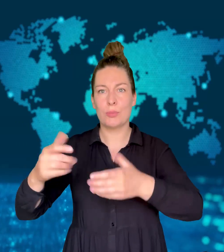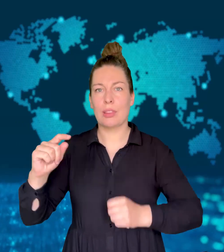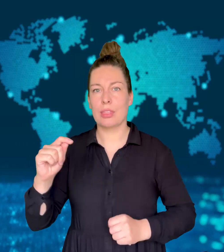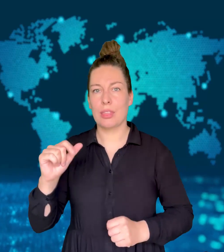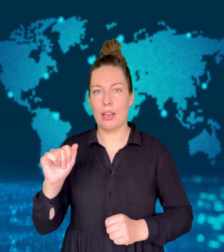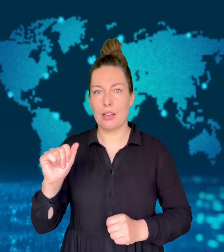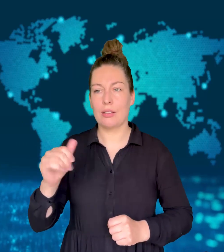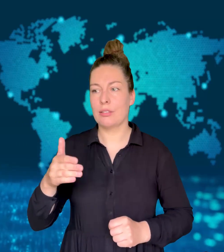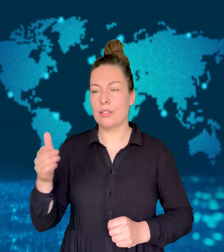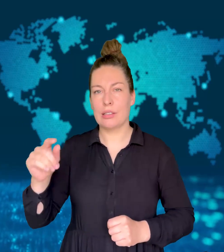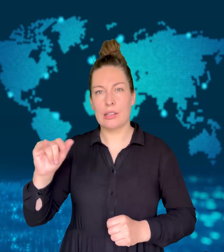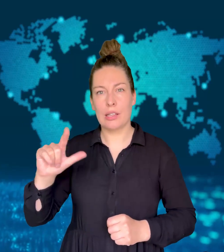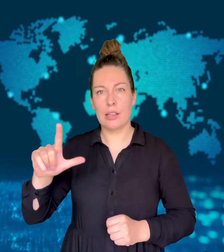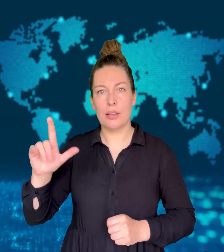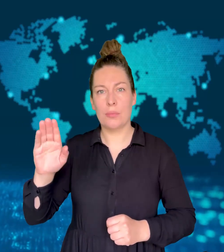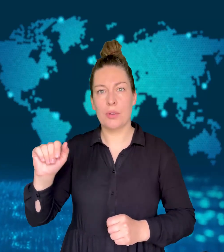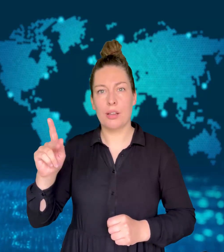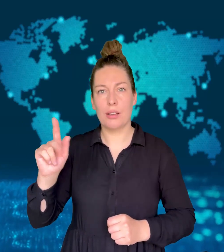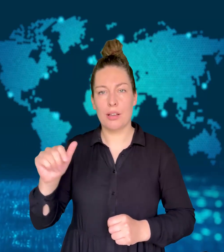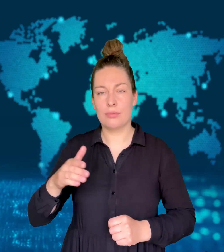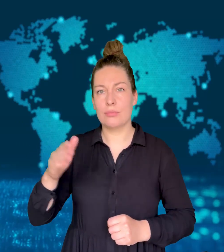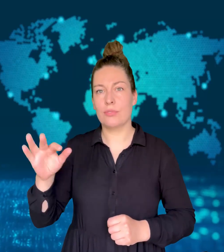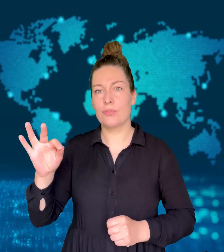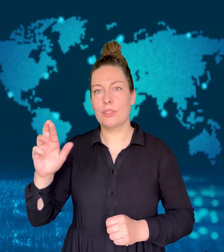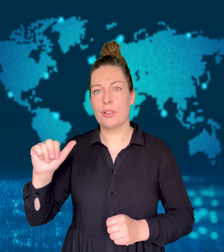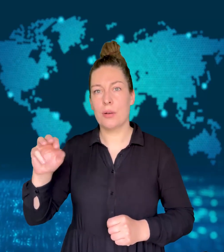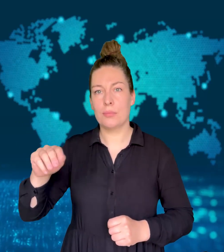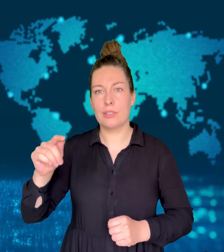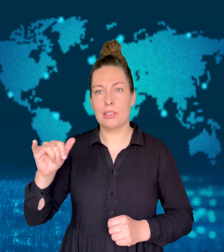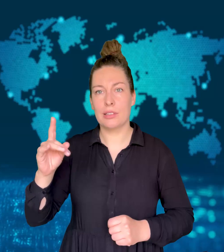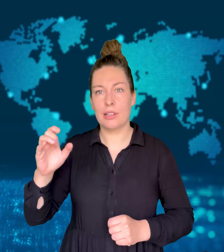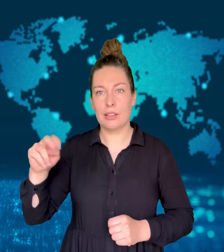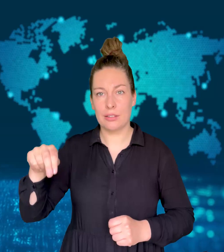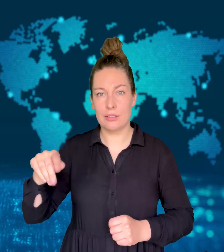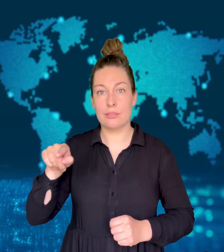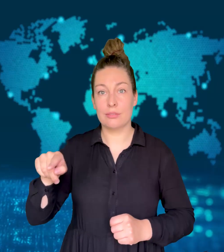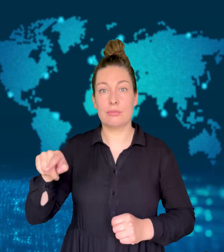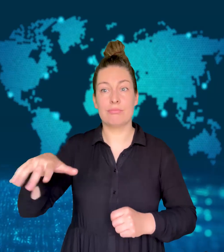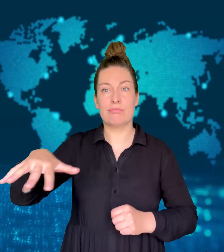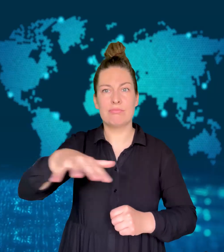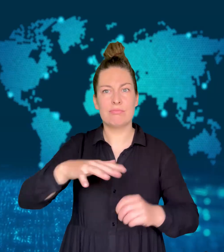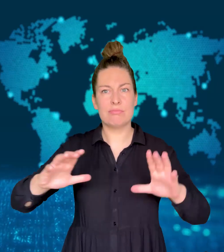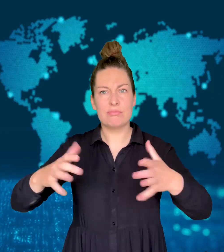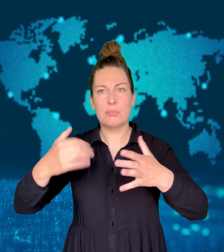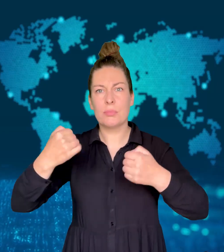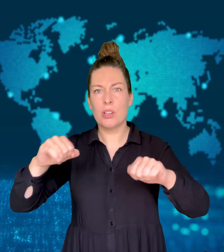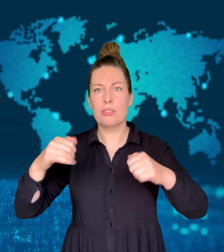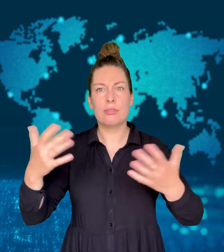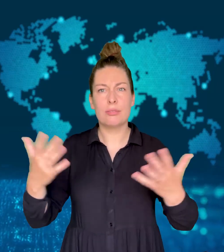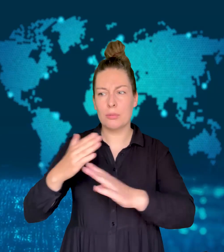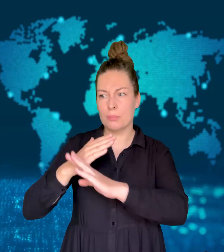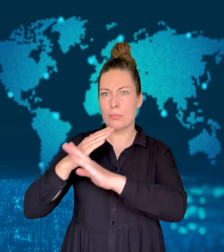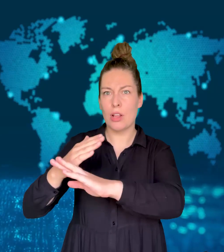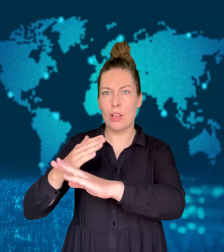Thunberg and other protesters blocked oil tankers on the road disrupting traffic